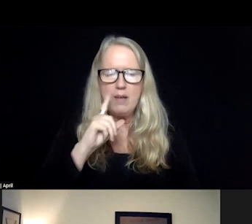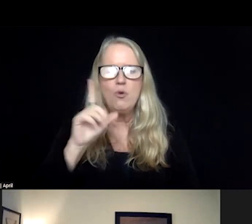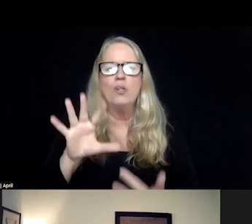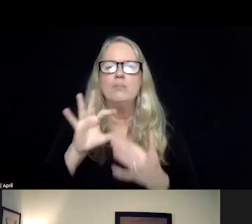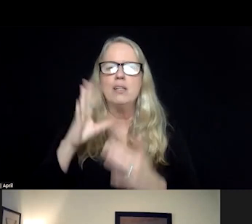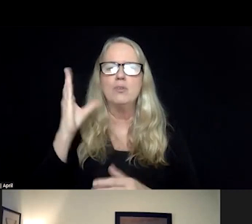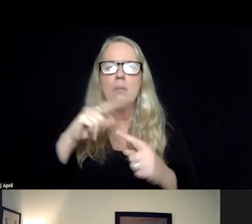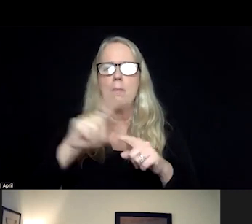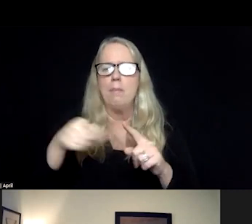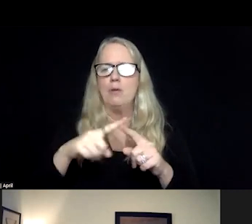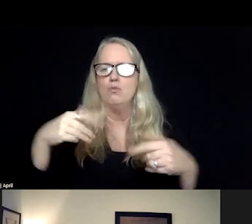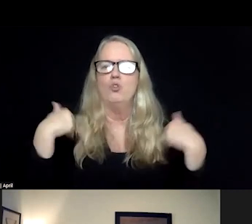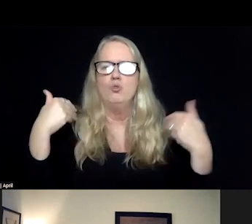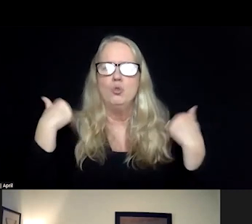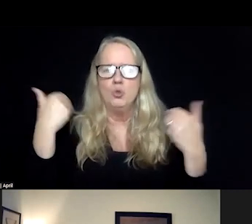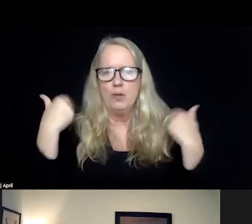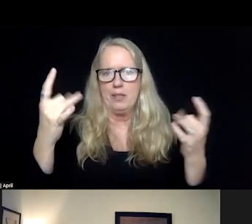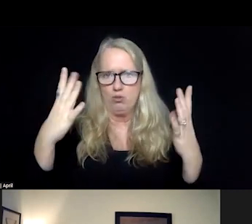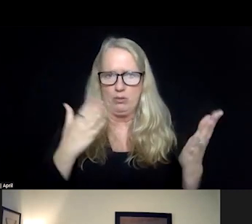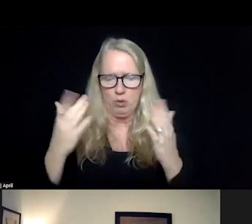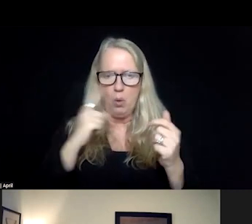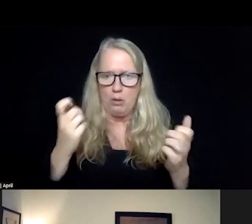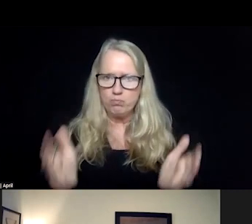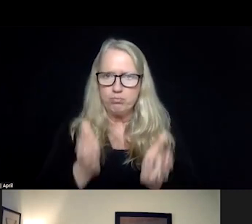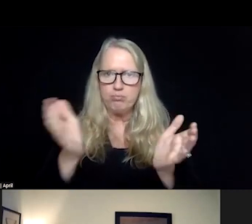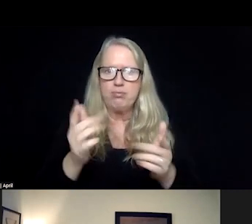THE CRISIS YOUTH SERVICES AND YOU CAN CHECK THAT OUT AND